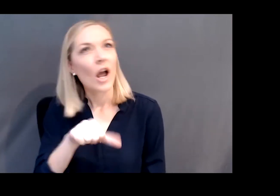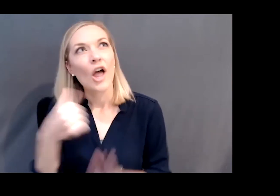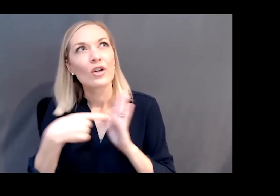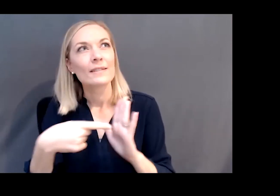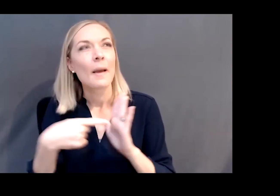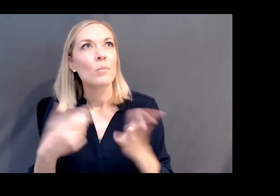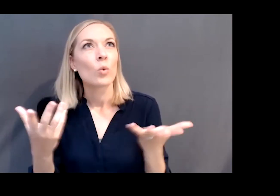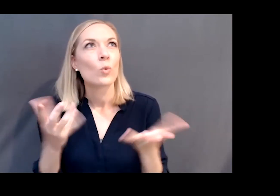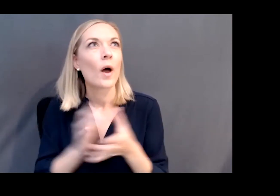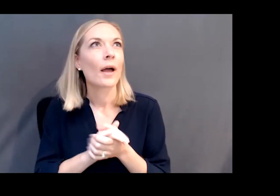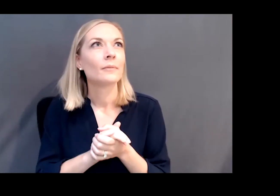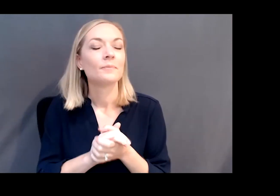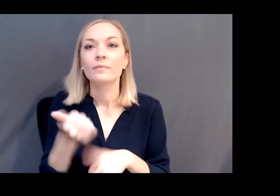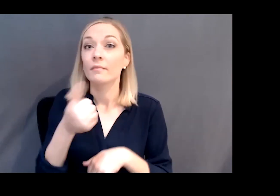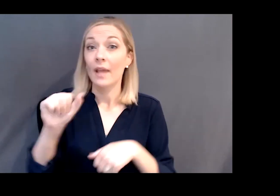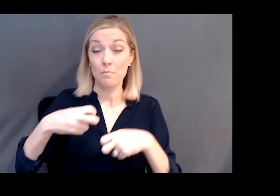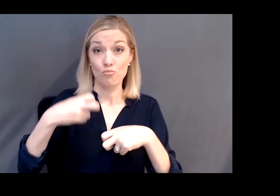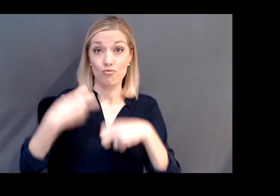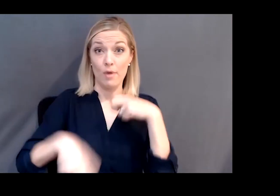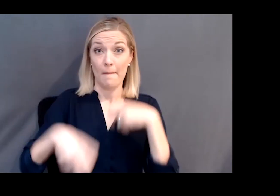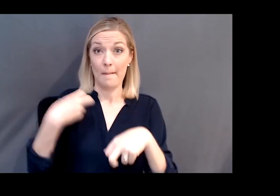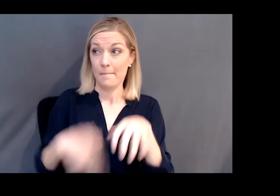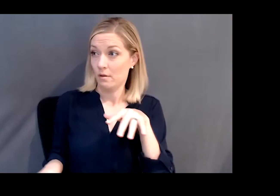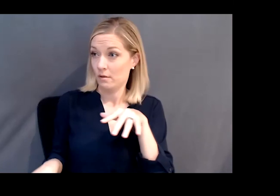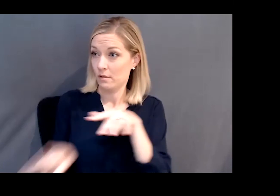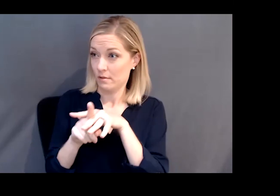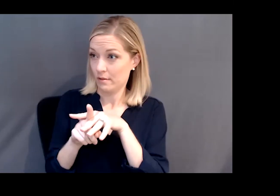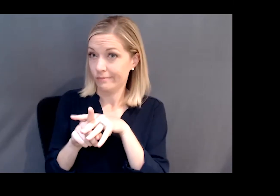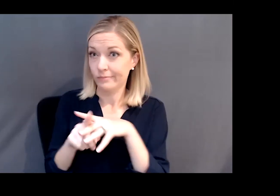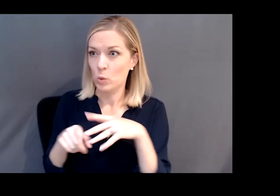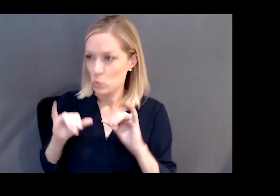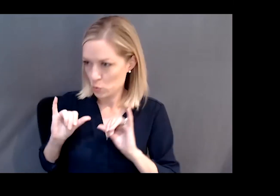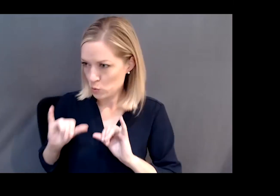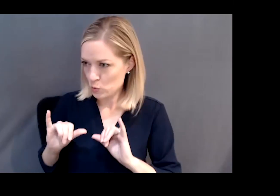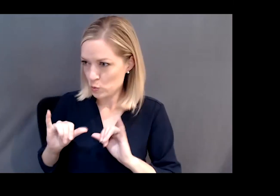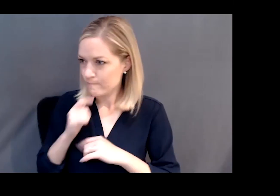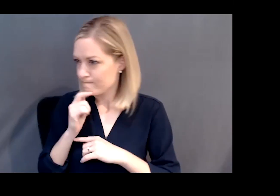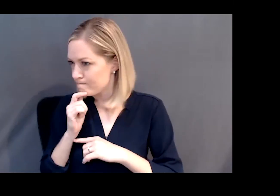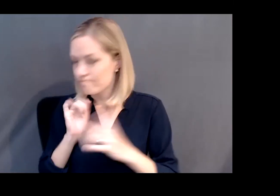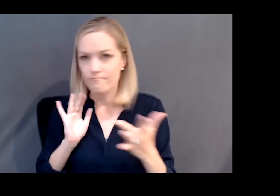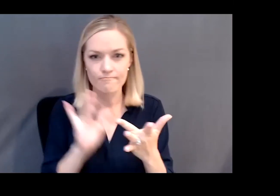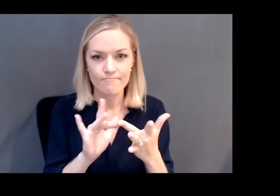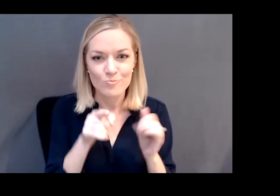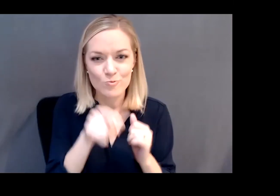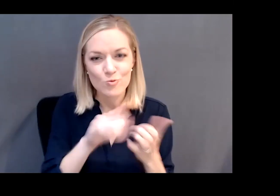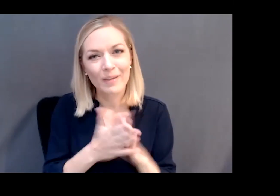Another example was when any problems would arise and I wasn’t sure about my next steps,